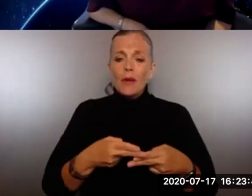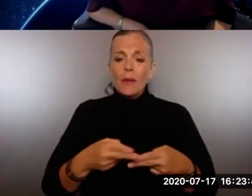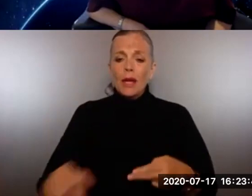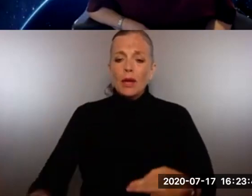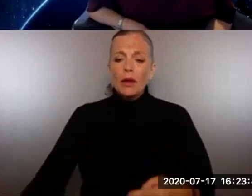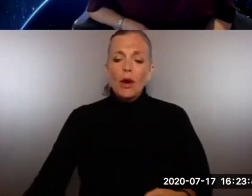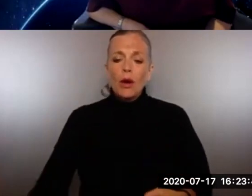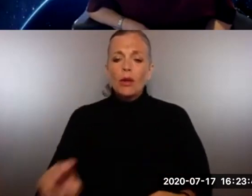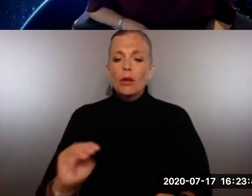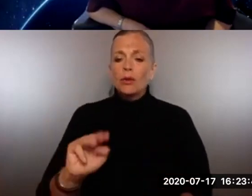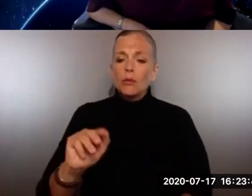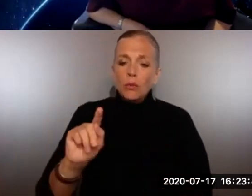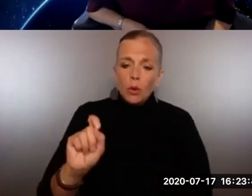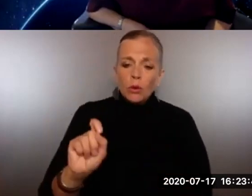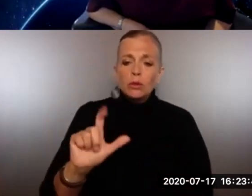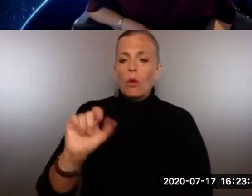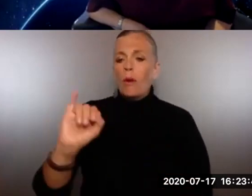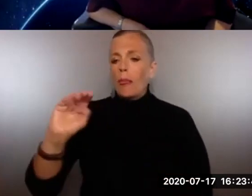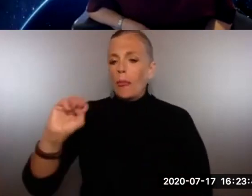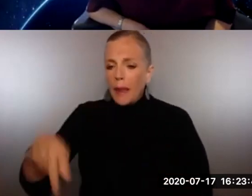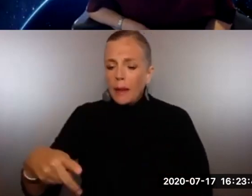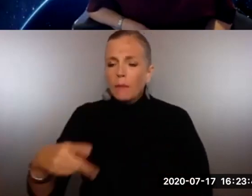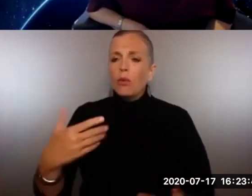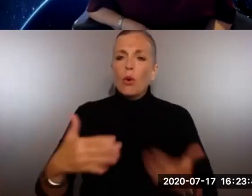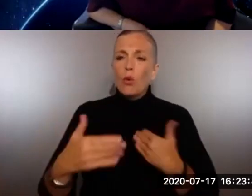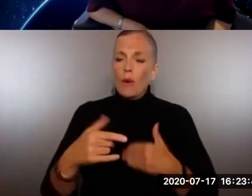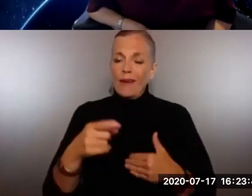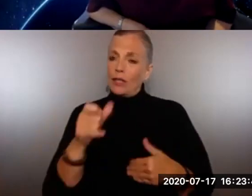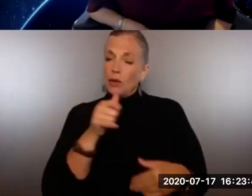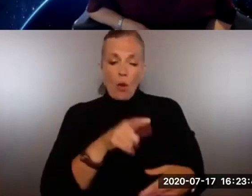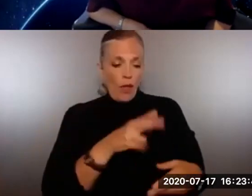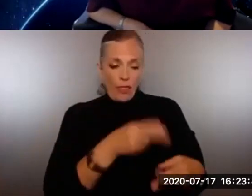or whatever people thought their disability was.